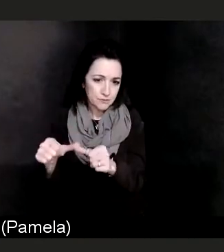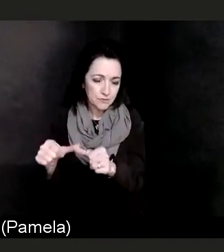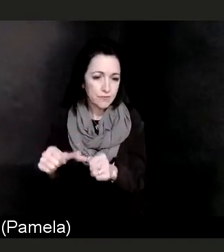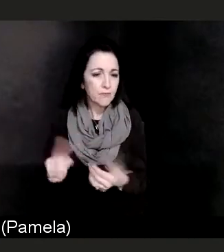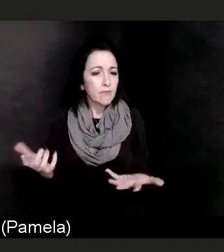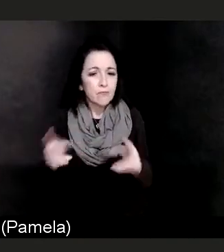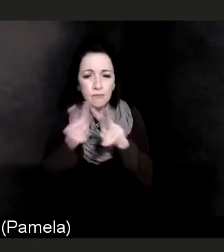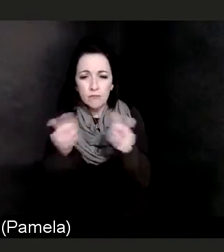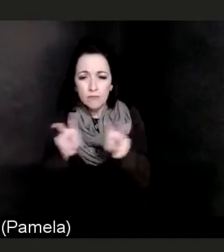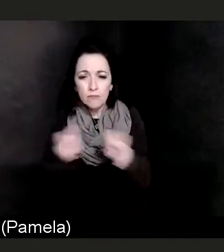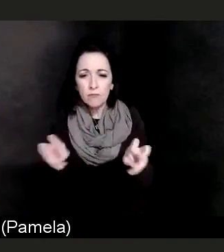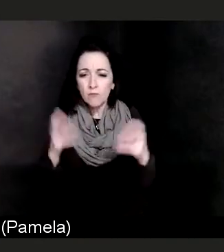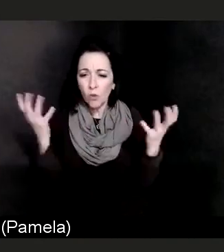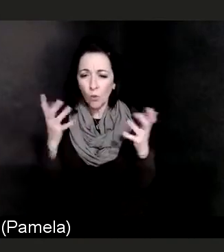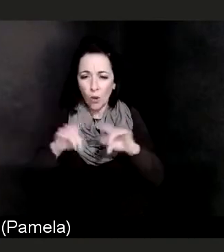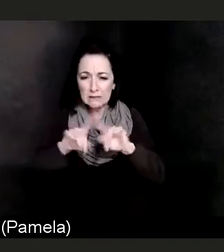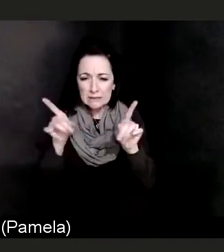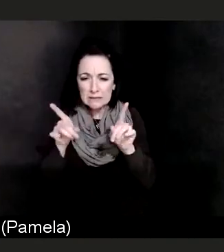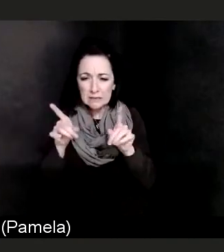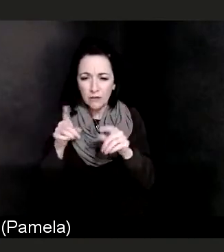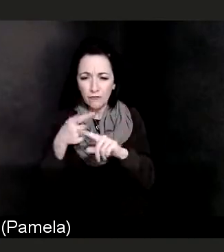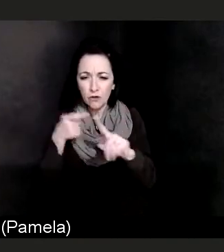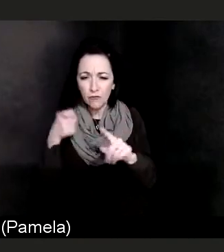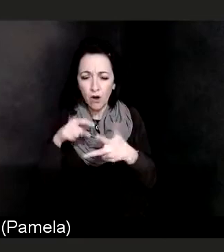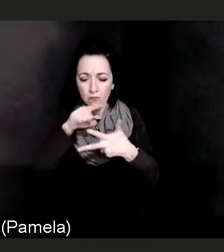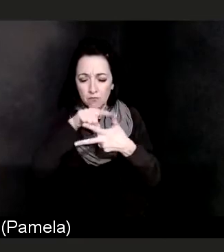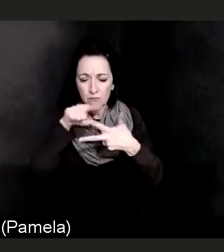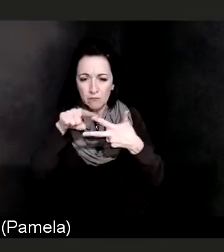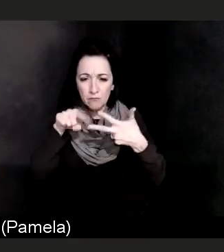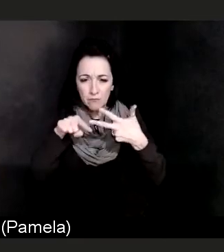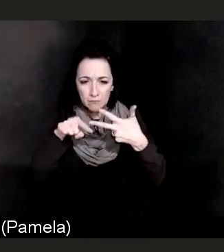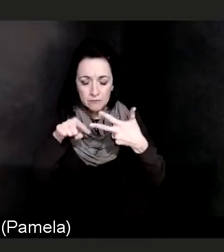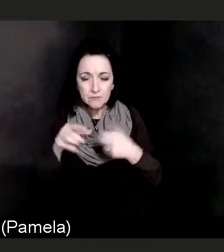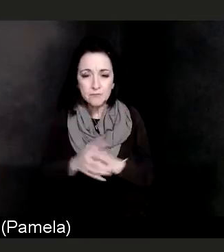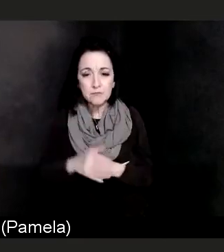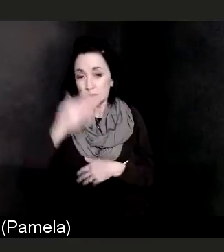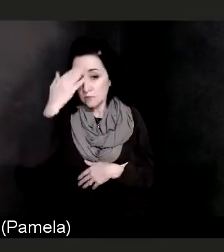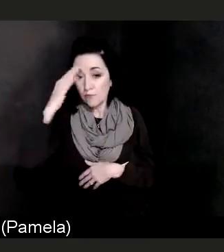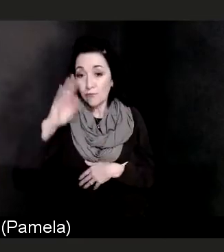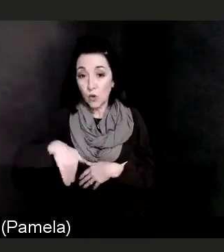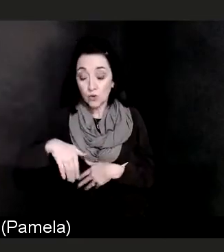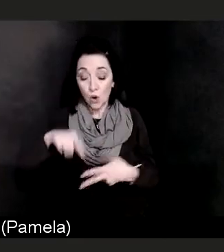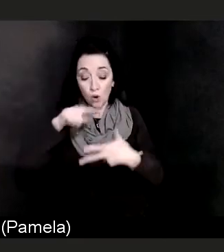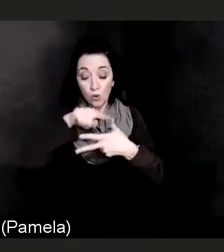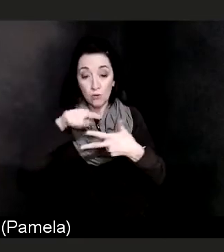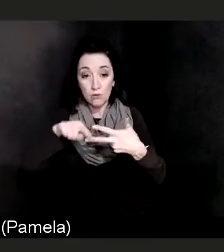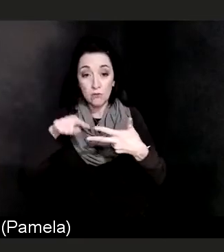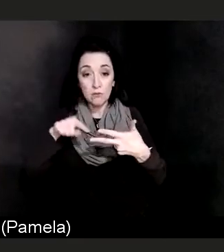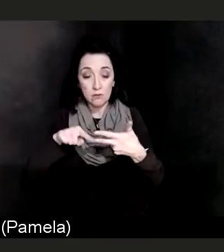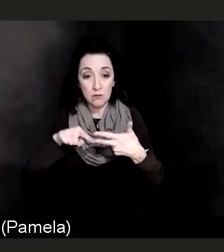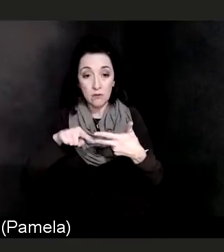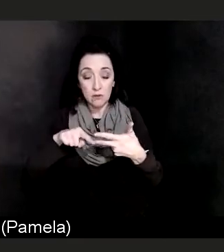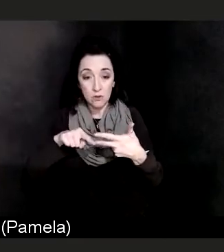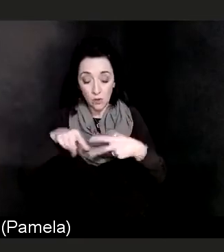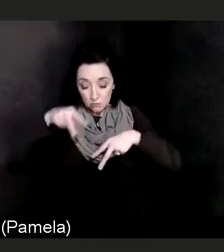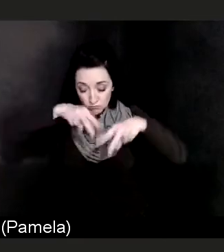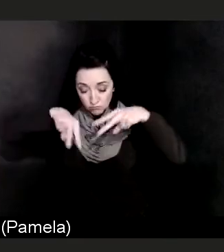and what I mean by different is that we know that they have some of the blueprint is a little bit different than the other strains,